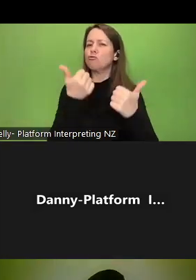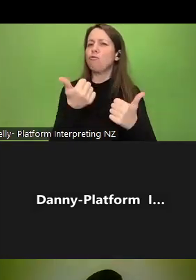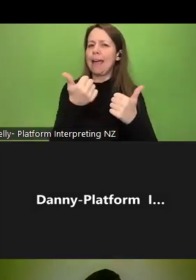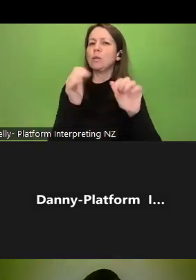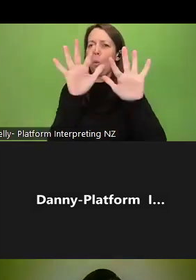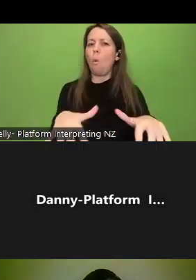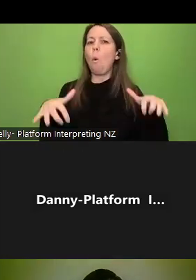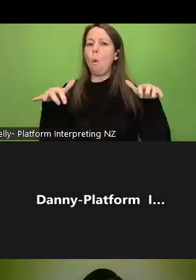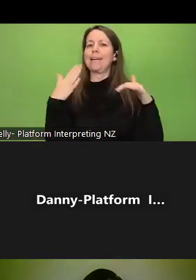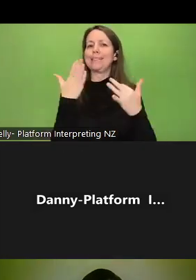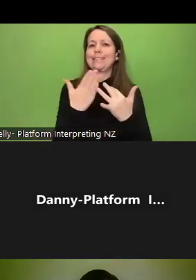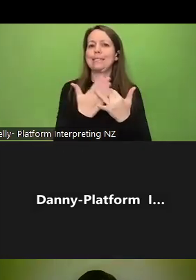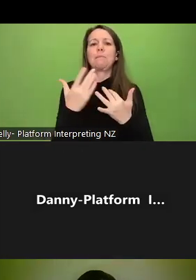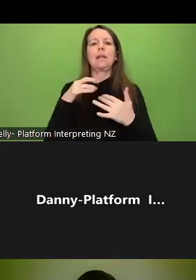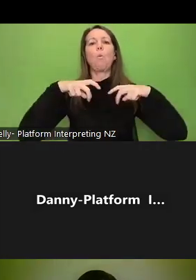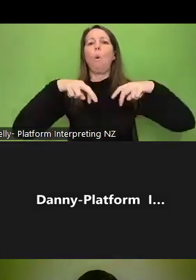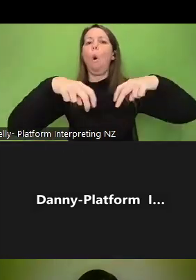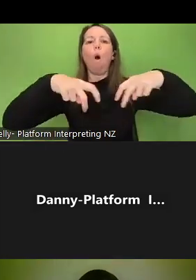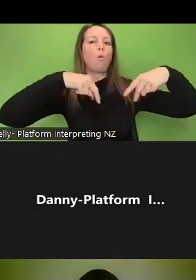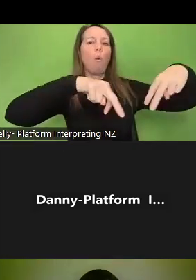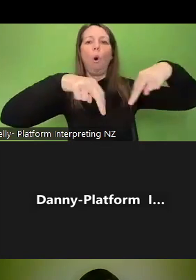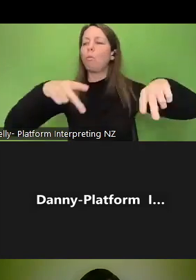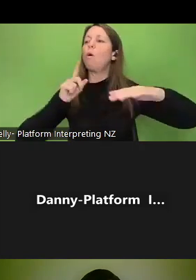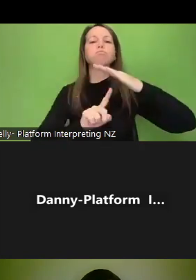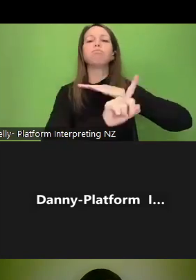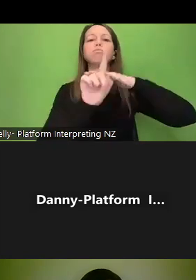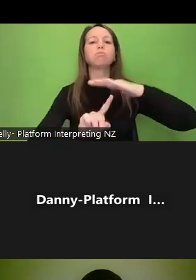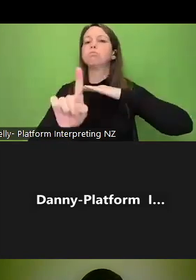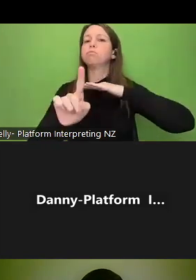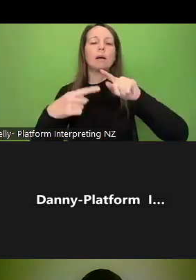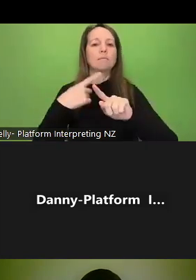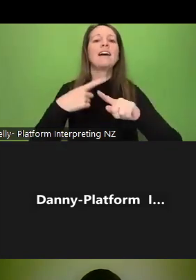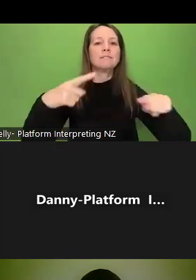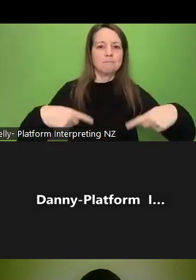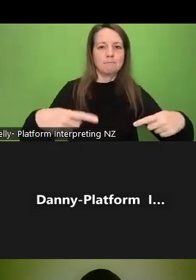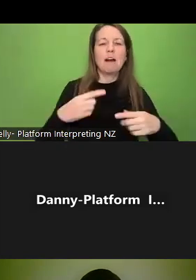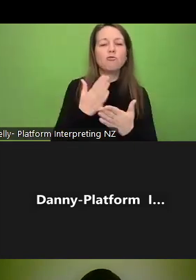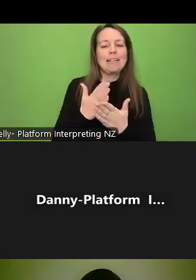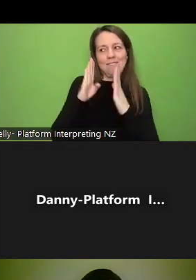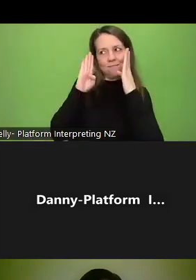but some, many, many that are accessible. It's focused on the audience accessibility.